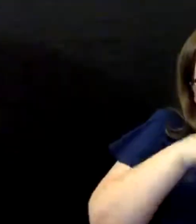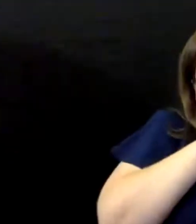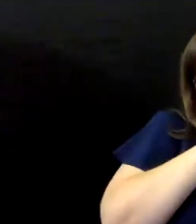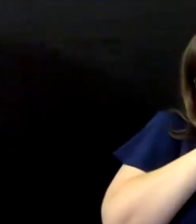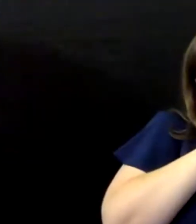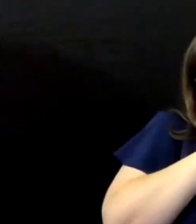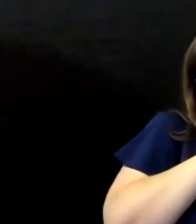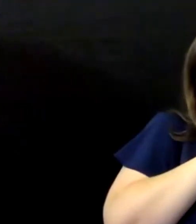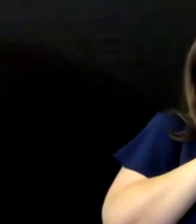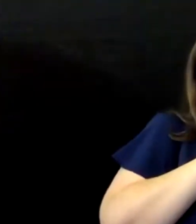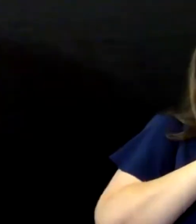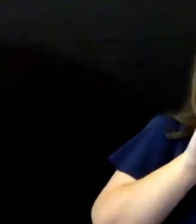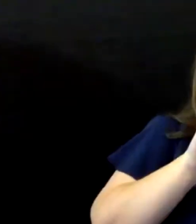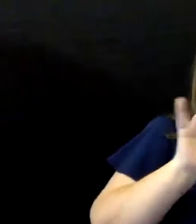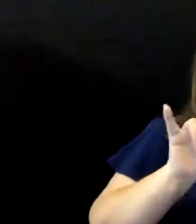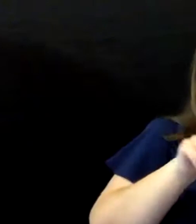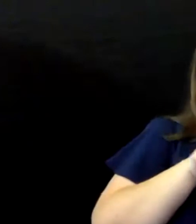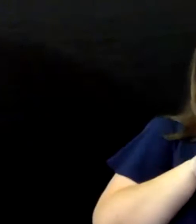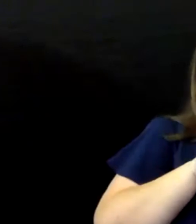for Independent Living, which is the one you're probably familiar with.